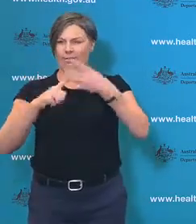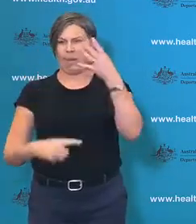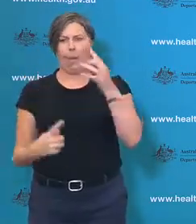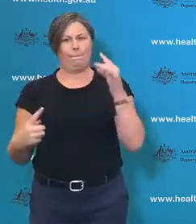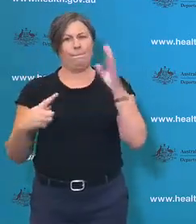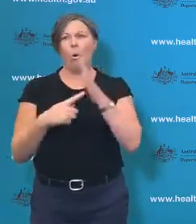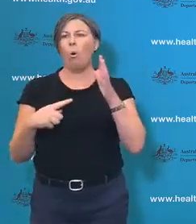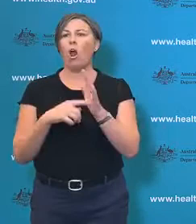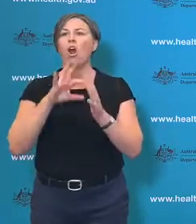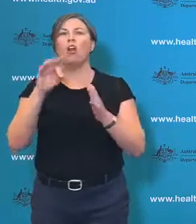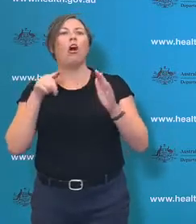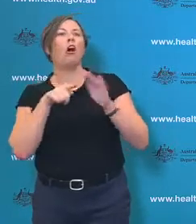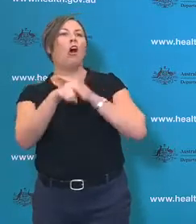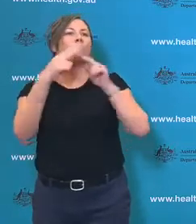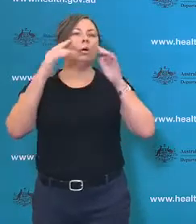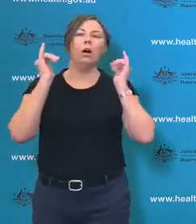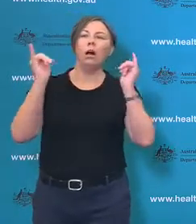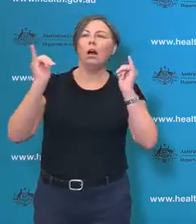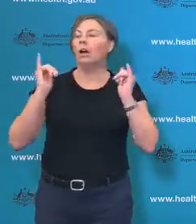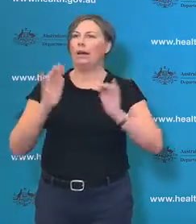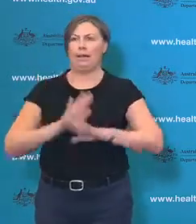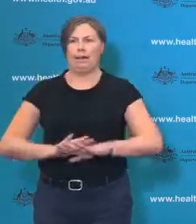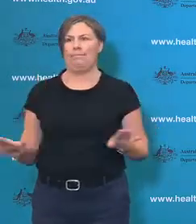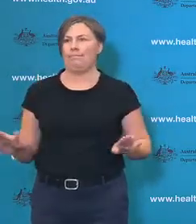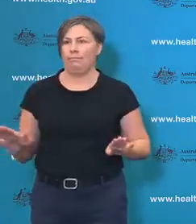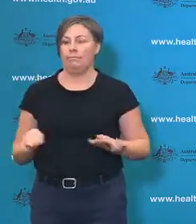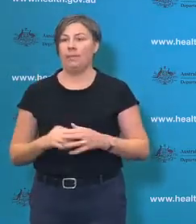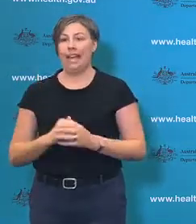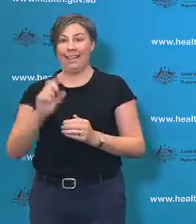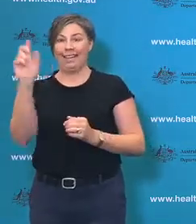community transmission occurring in the western suburbs of the city, very